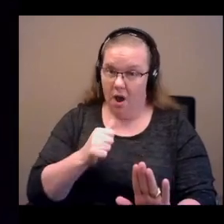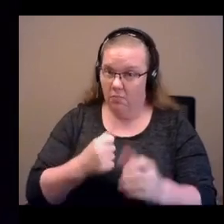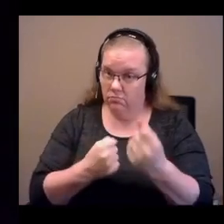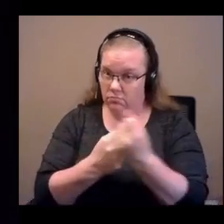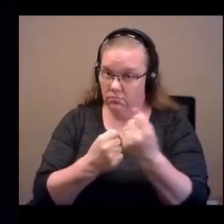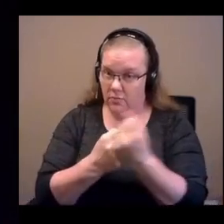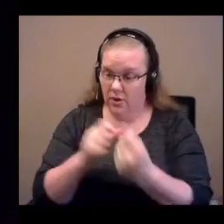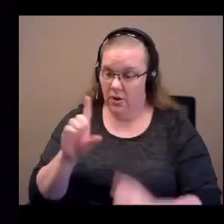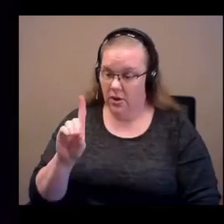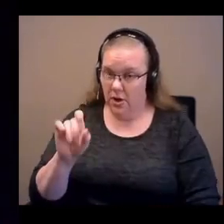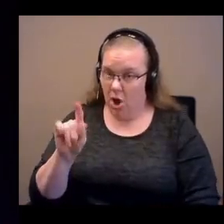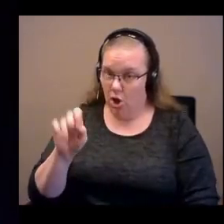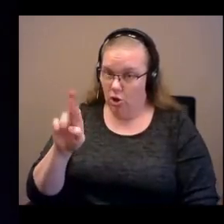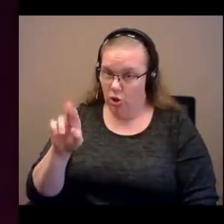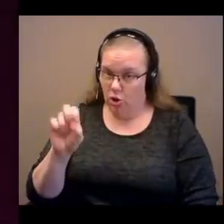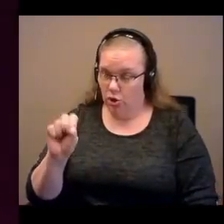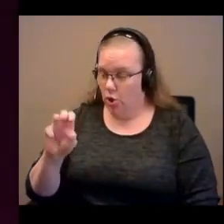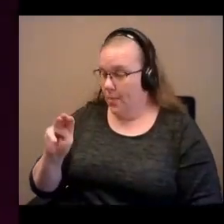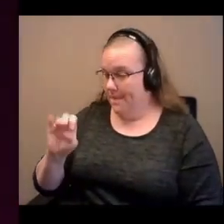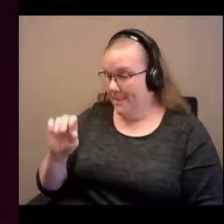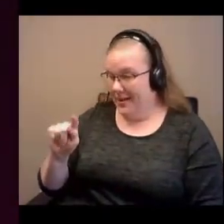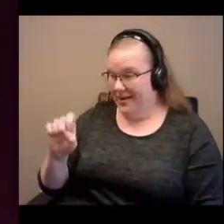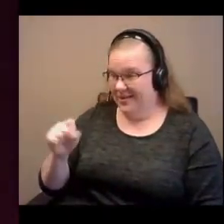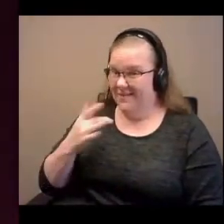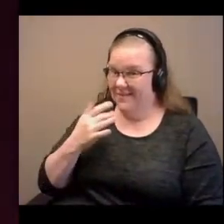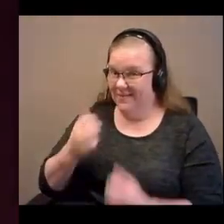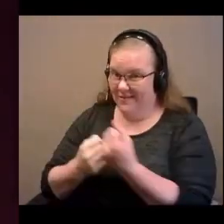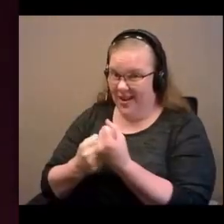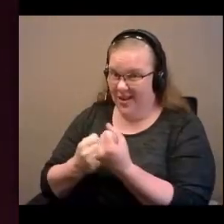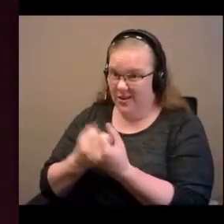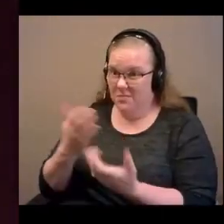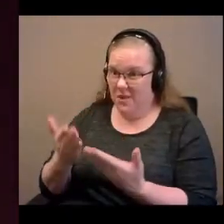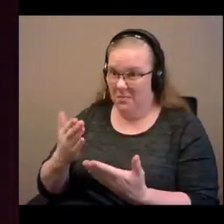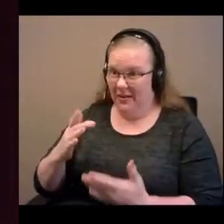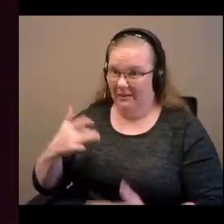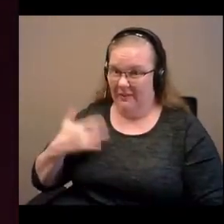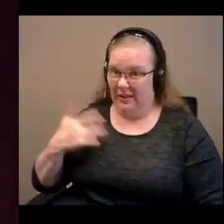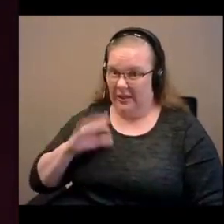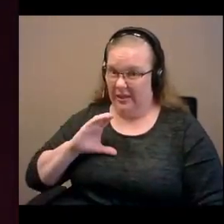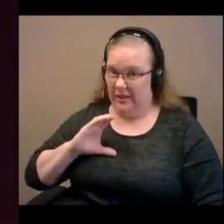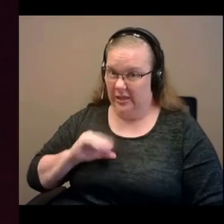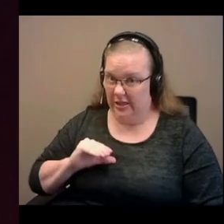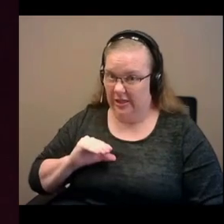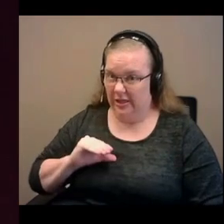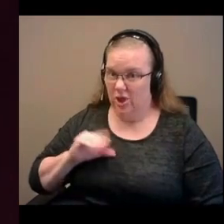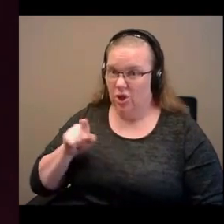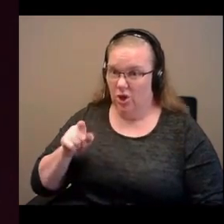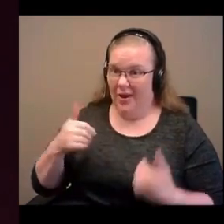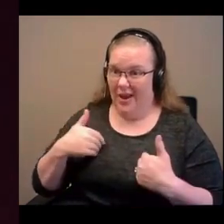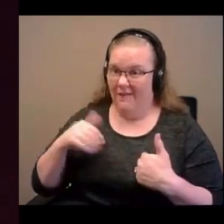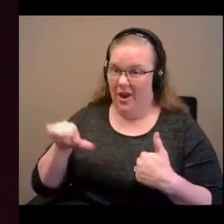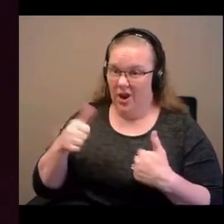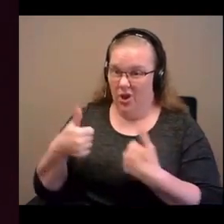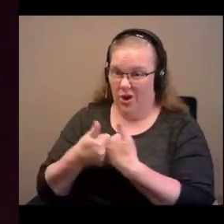fans may be feeling a little bit low at the moment. I think you still have another shot. You get another game against Shohei. Ad Gabriel, thank you for doing that.